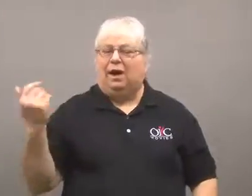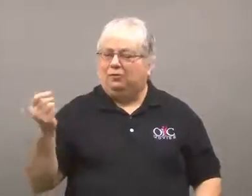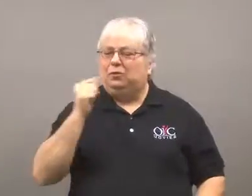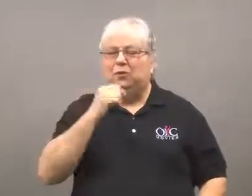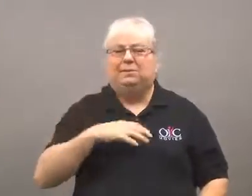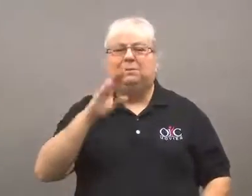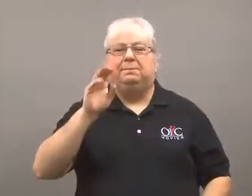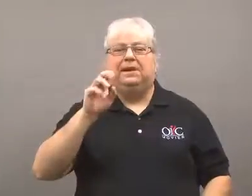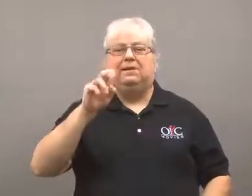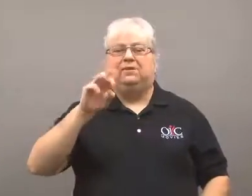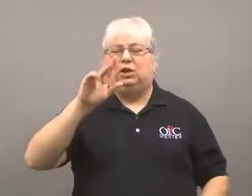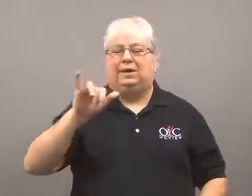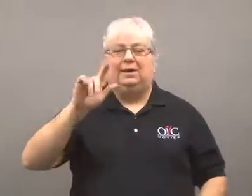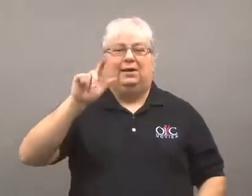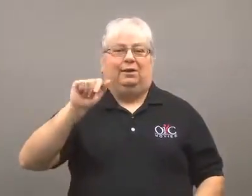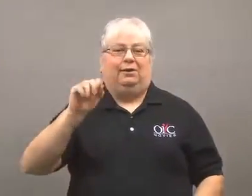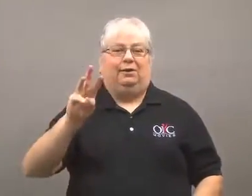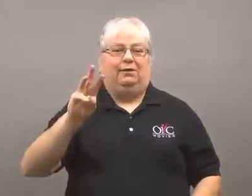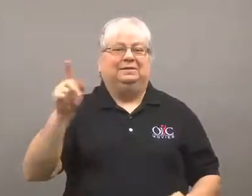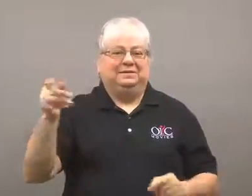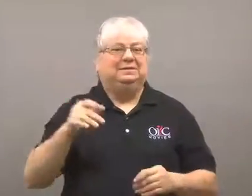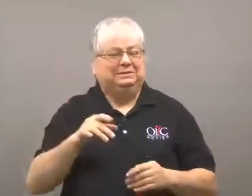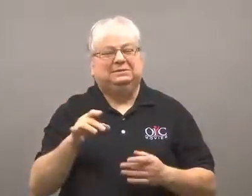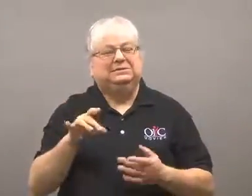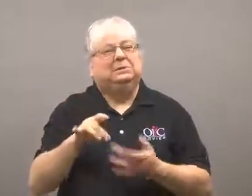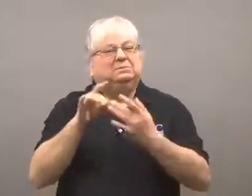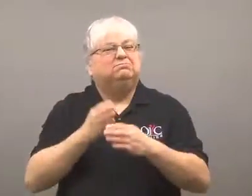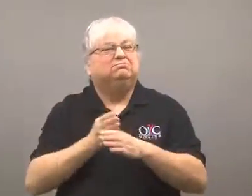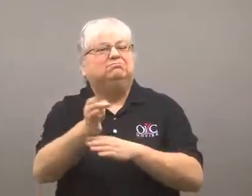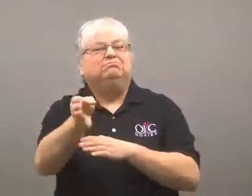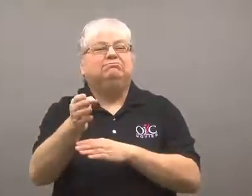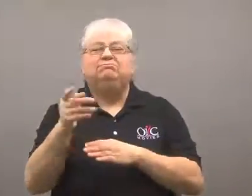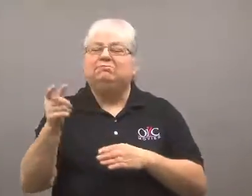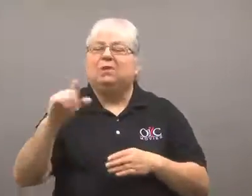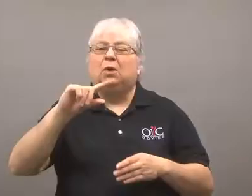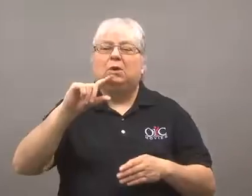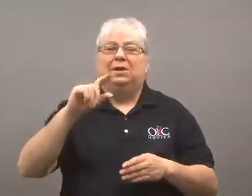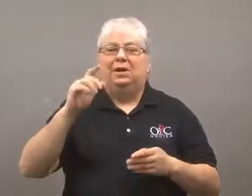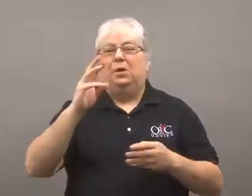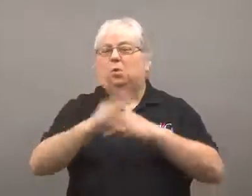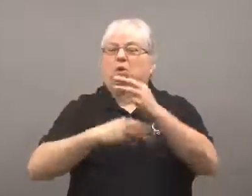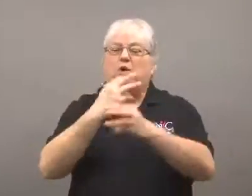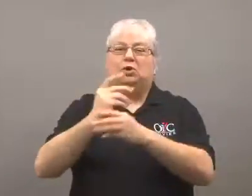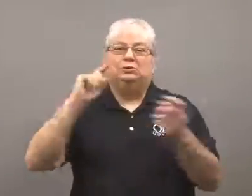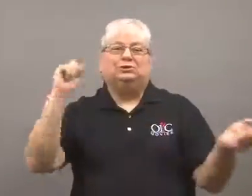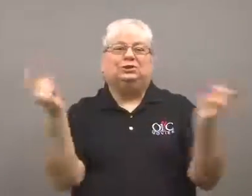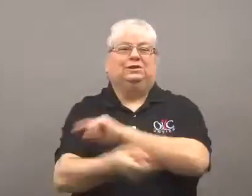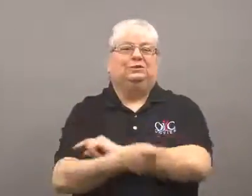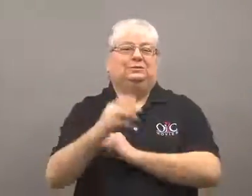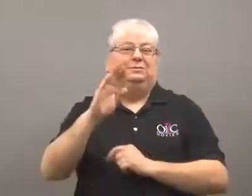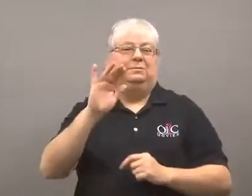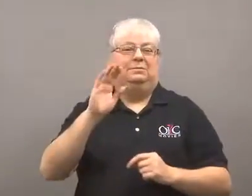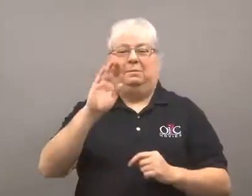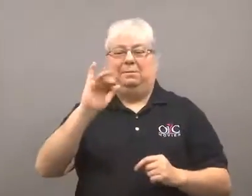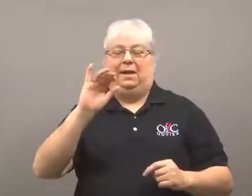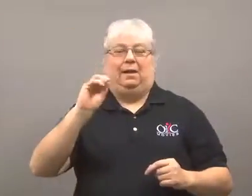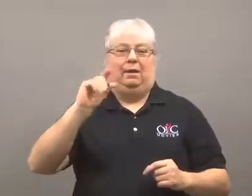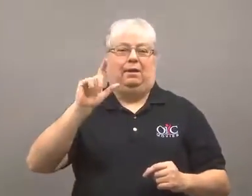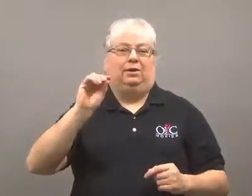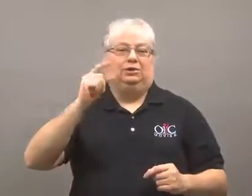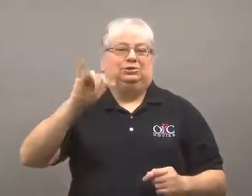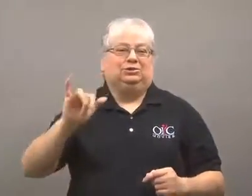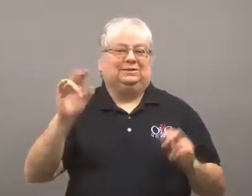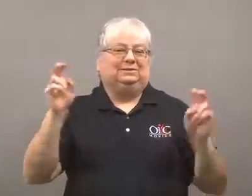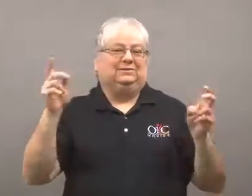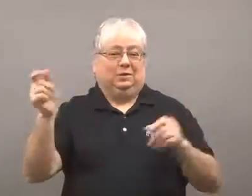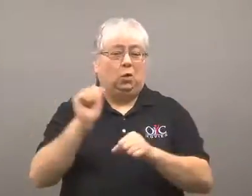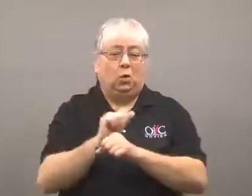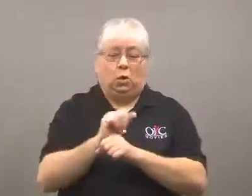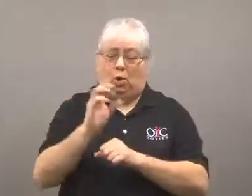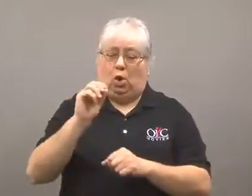Beverly Law is a specialist in Global Change Biology working at